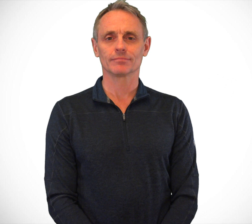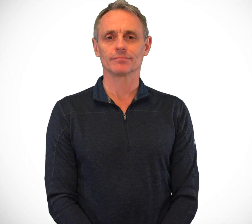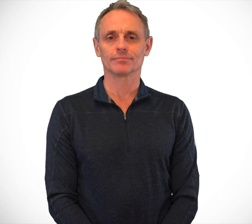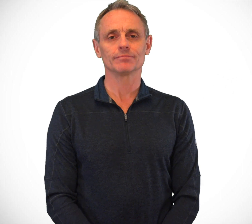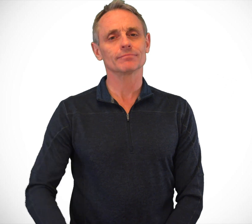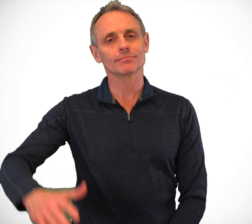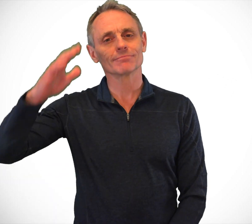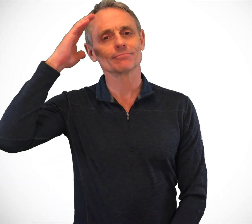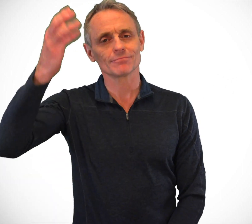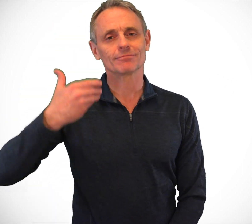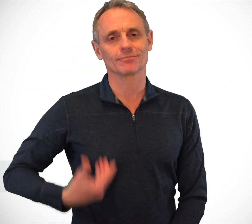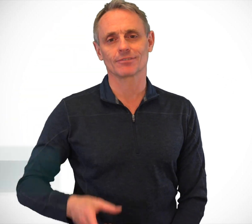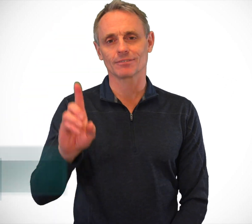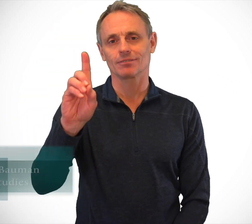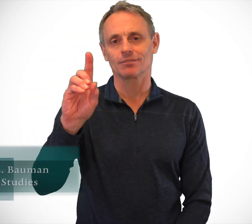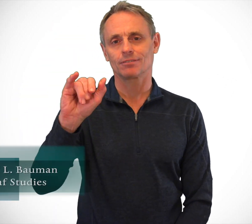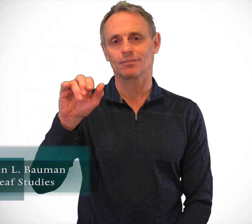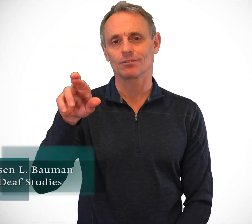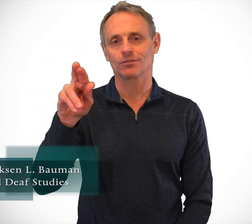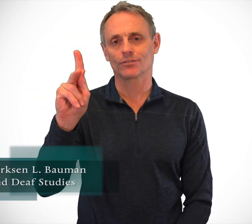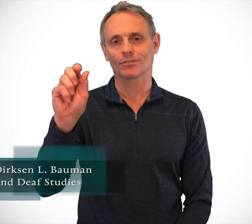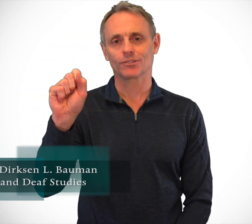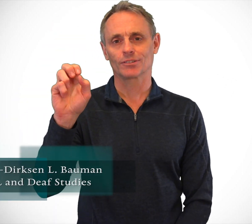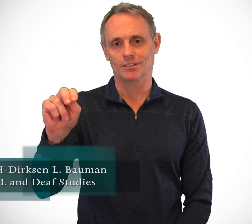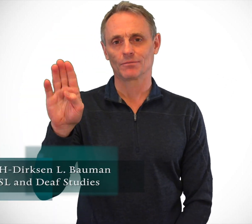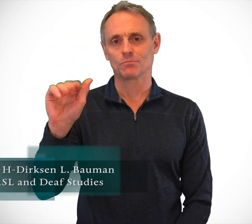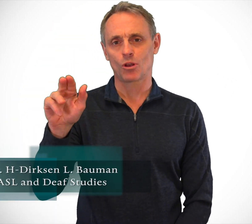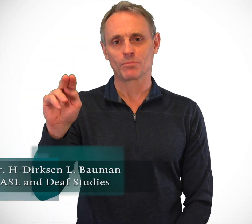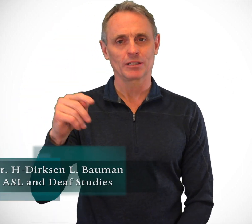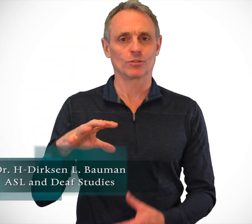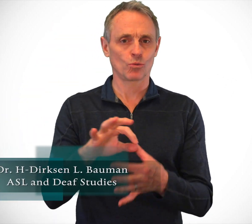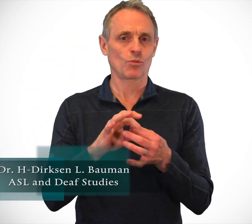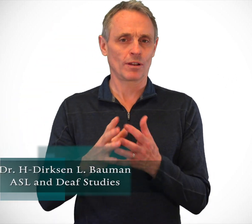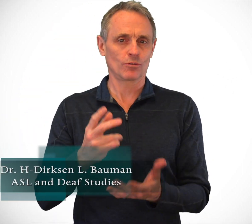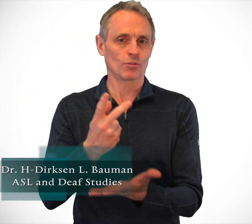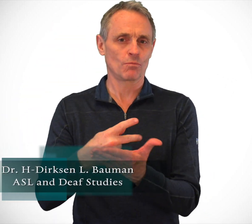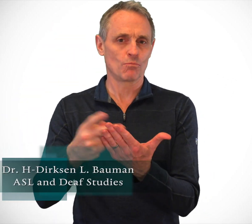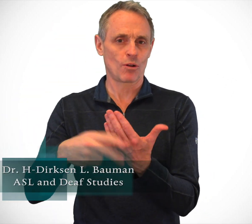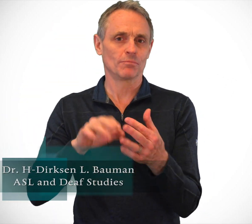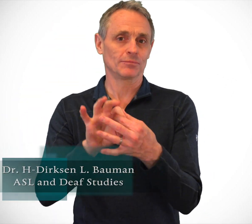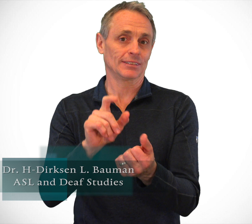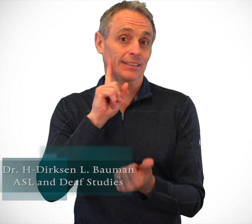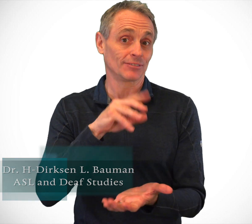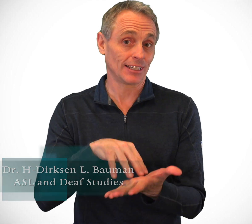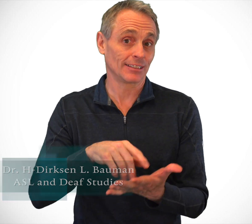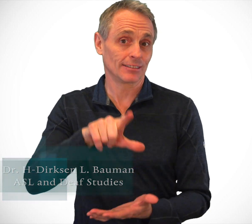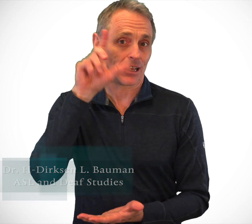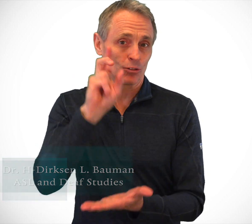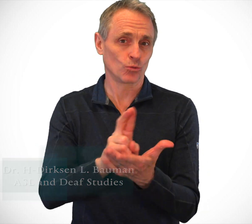I am the coordinator of the graduate program in Deaf Studies at Gallaudet University.